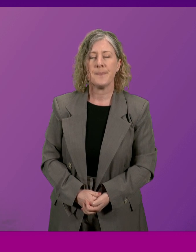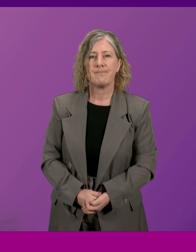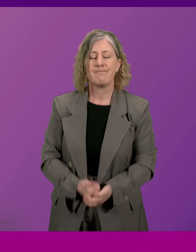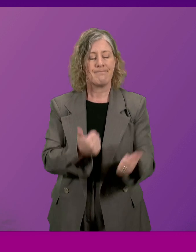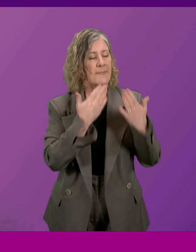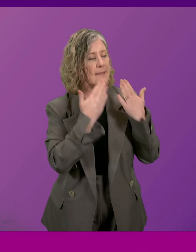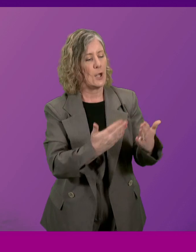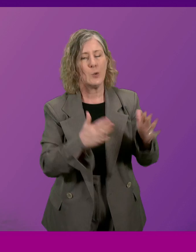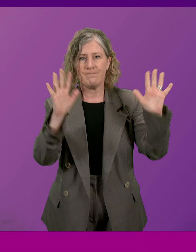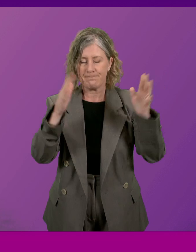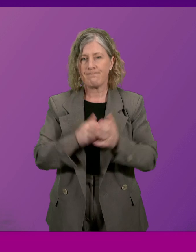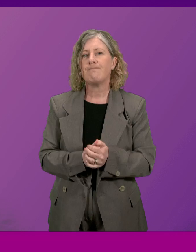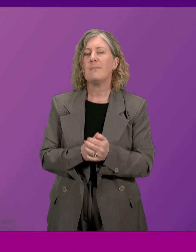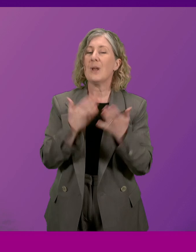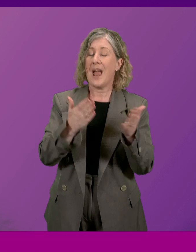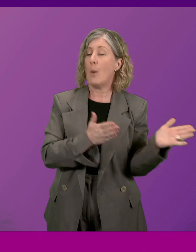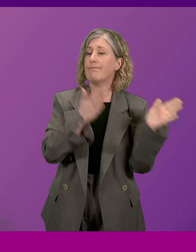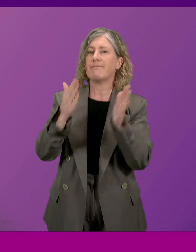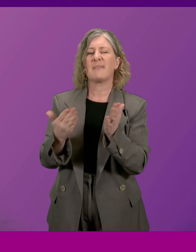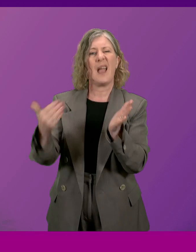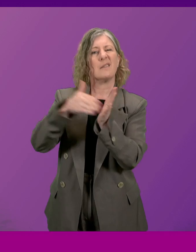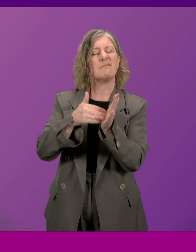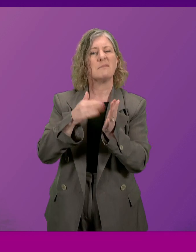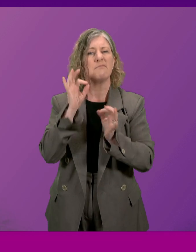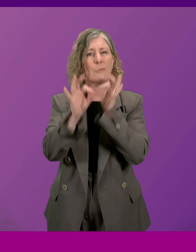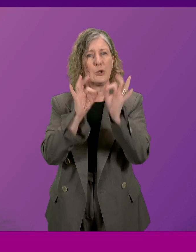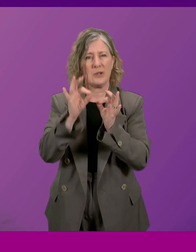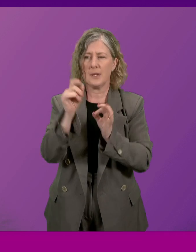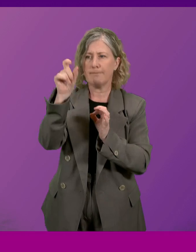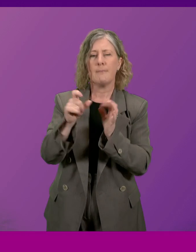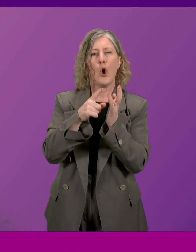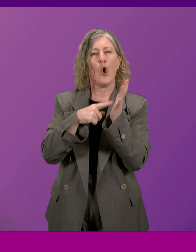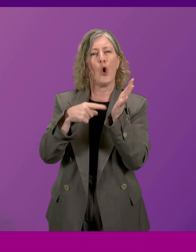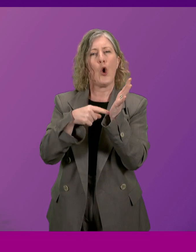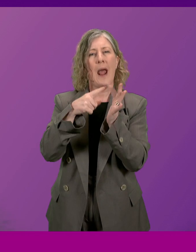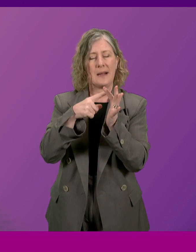We move to general and constituency supplementary questions.